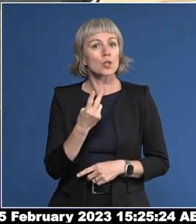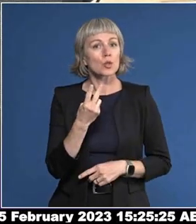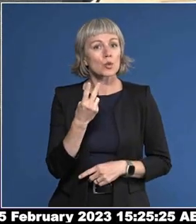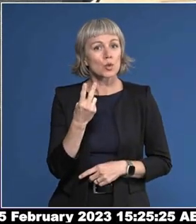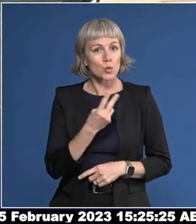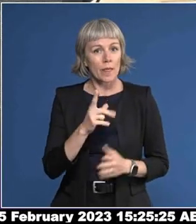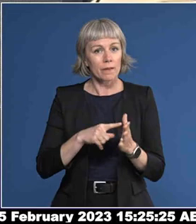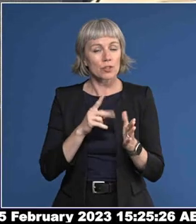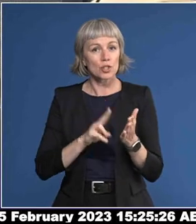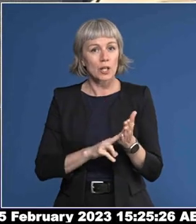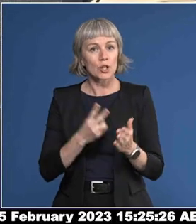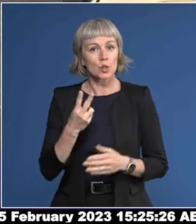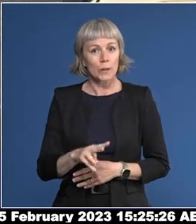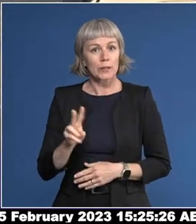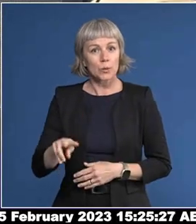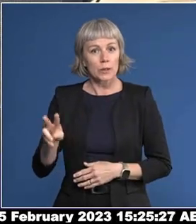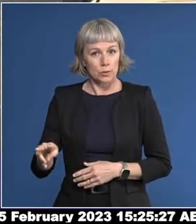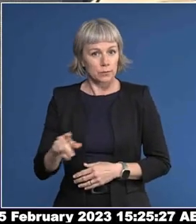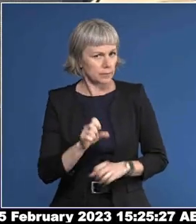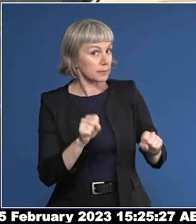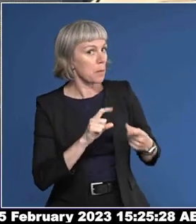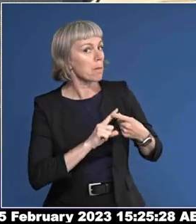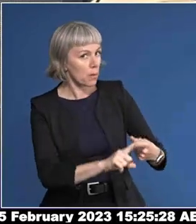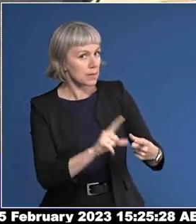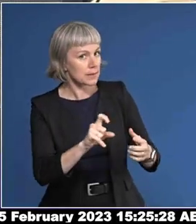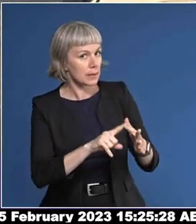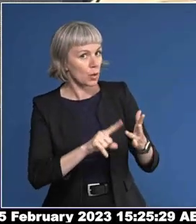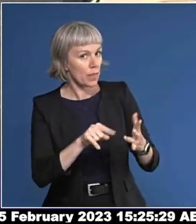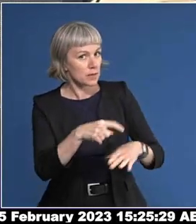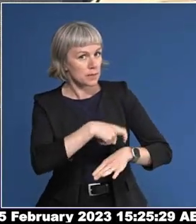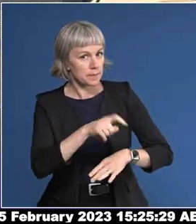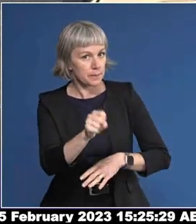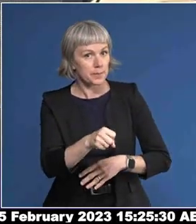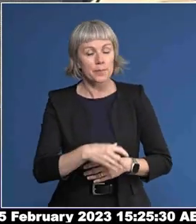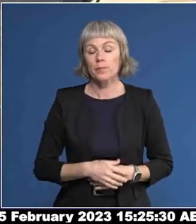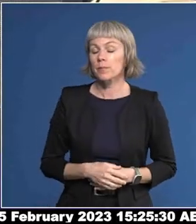As the permanent CEO, yes. Your professional background is as a registered mental health nurse?